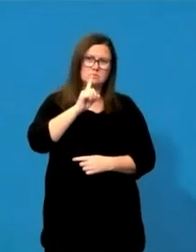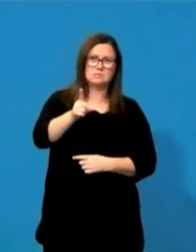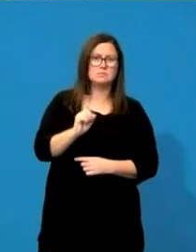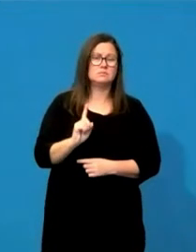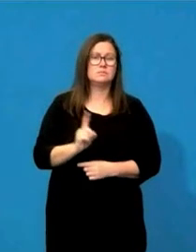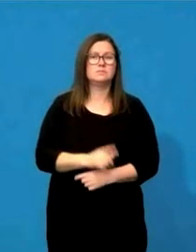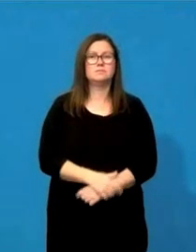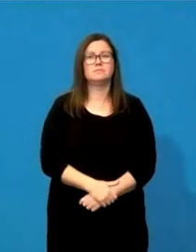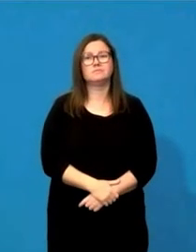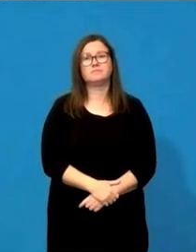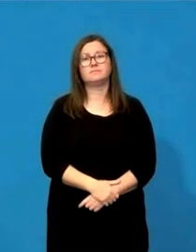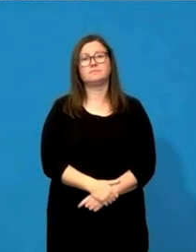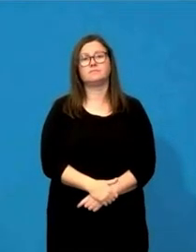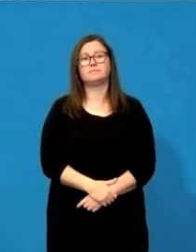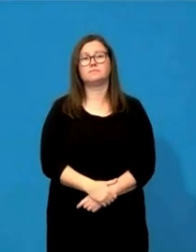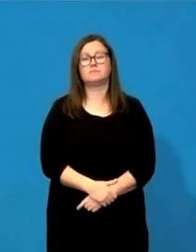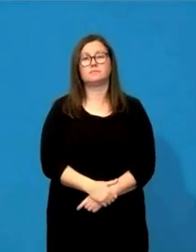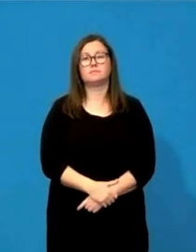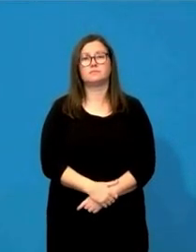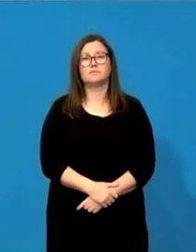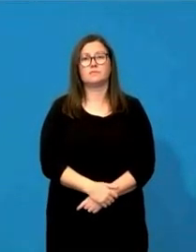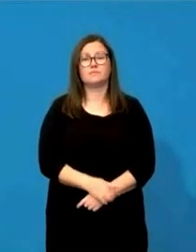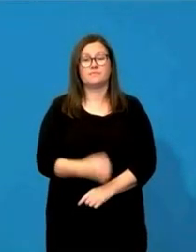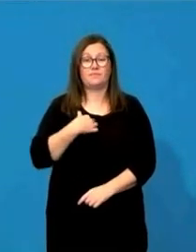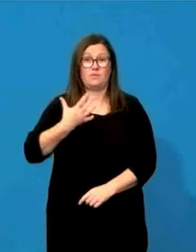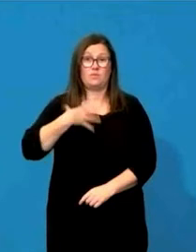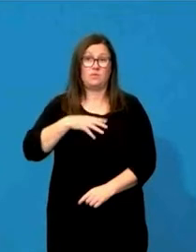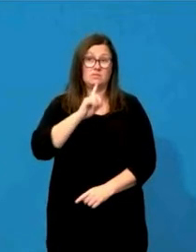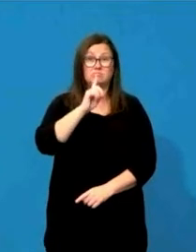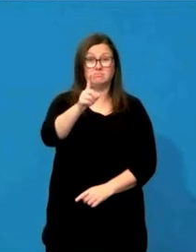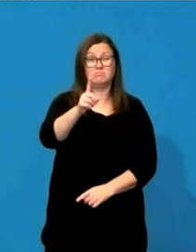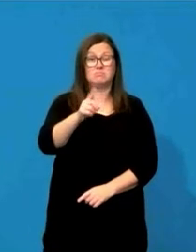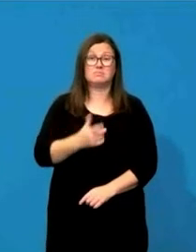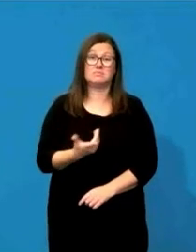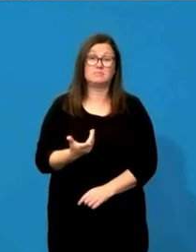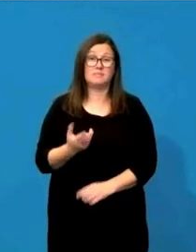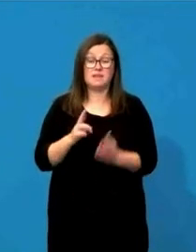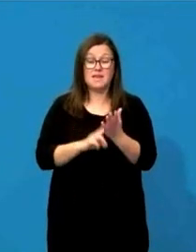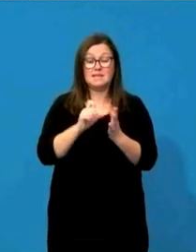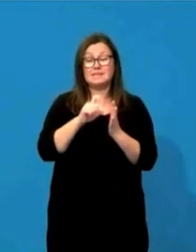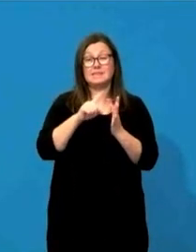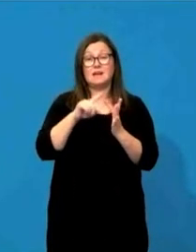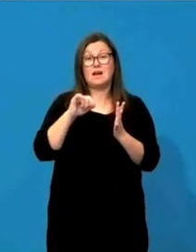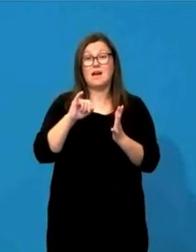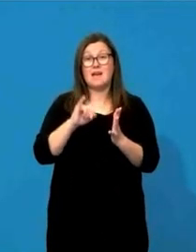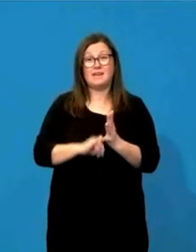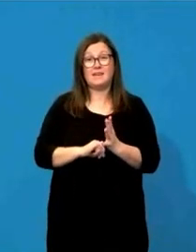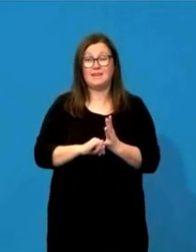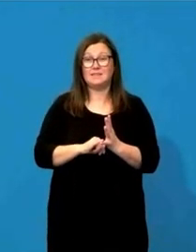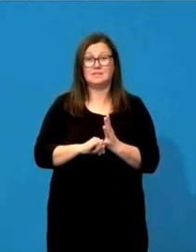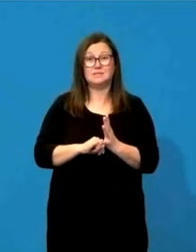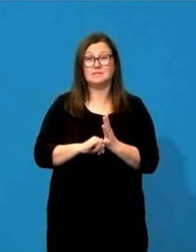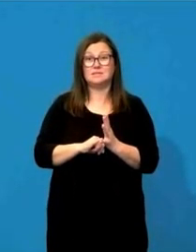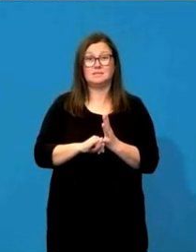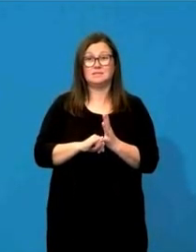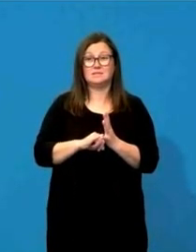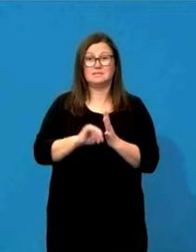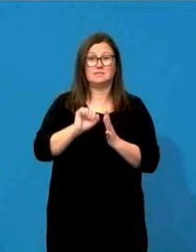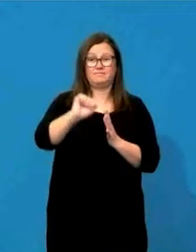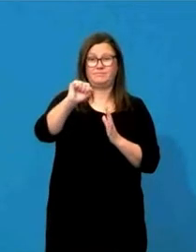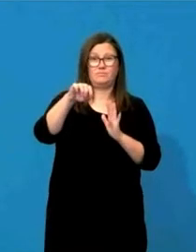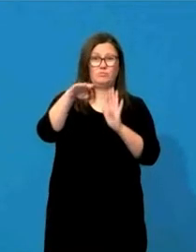I would tell them that NDIS needs to make some changes to make it more